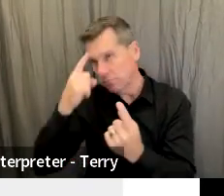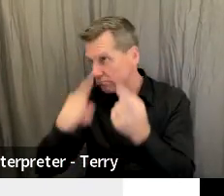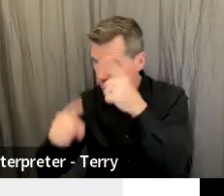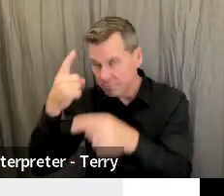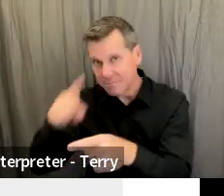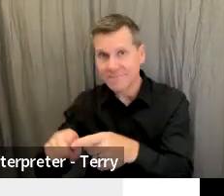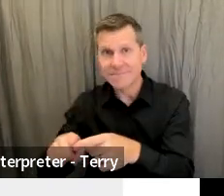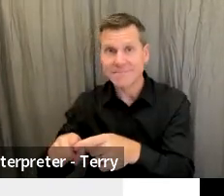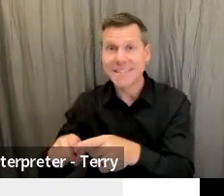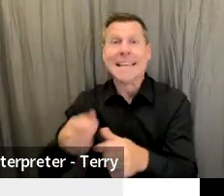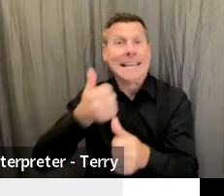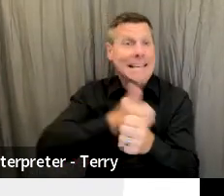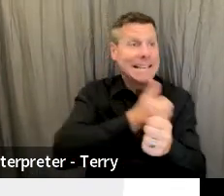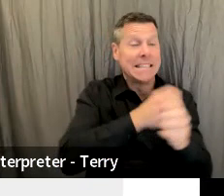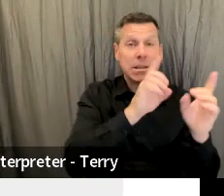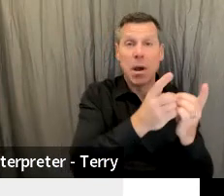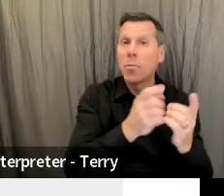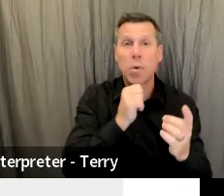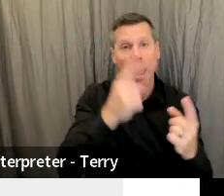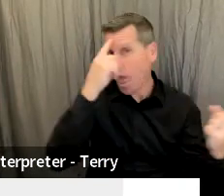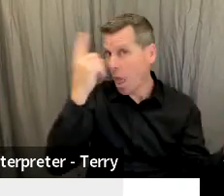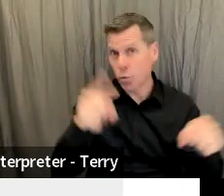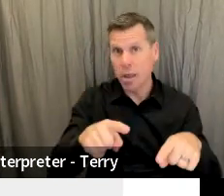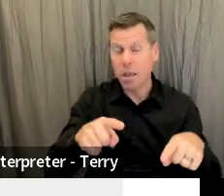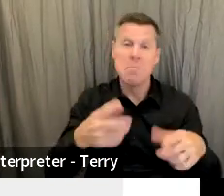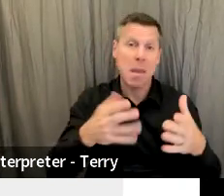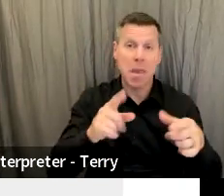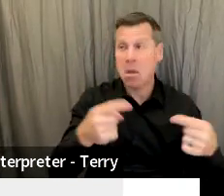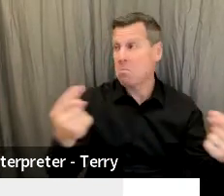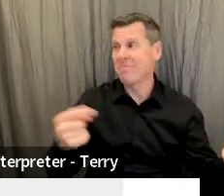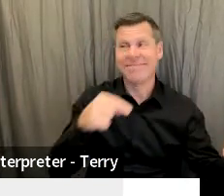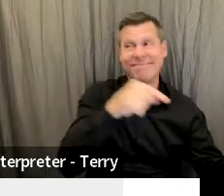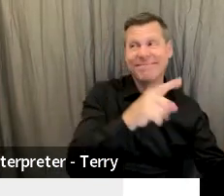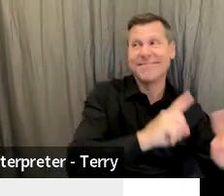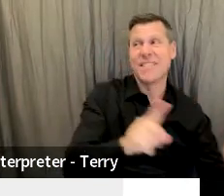This is, this is something to think about. The other thing to think about is, you know, we use like I said,